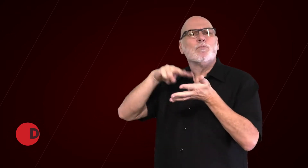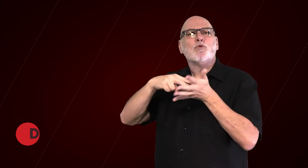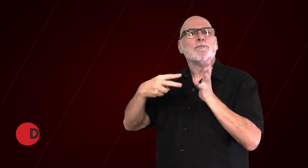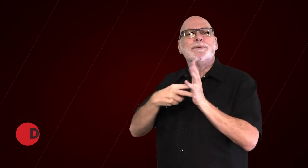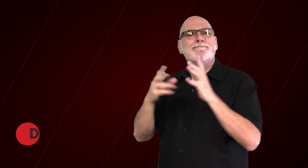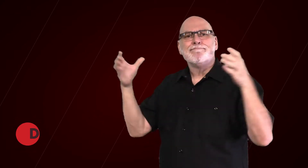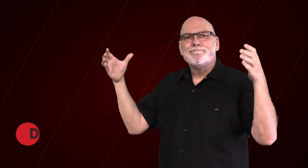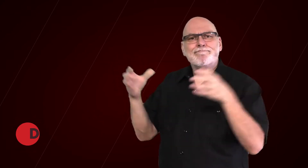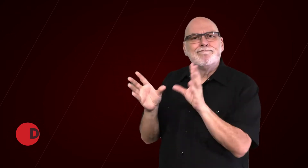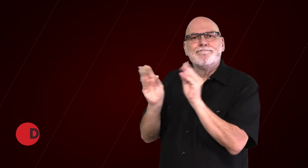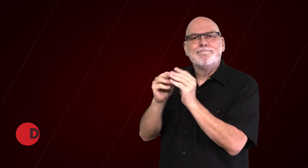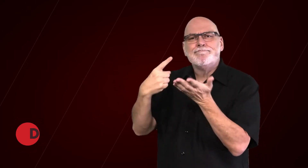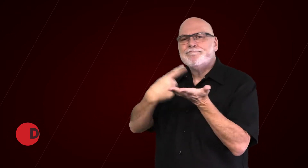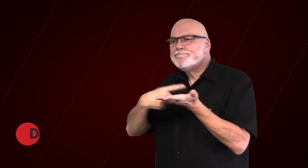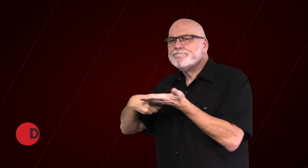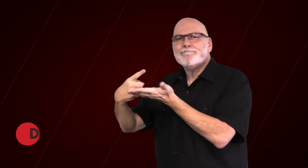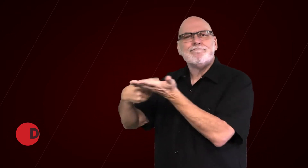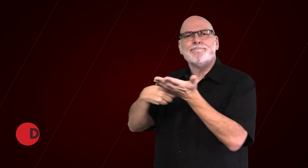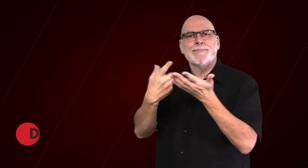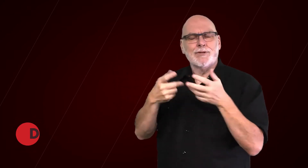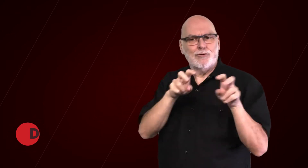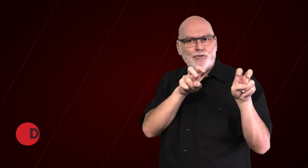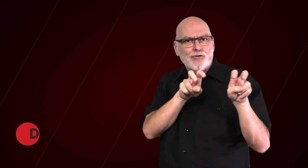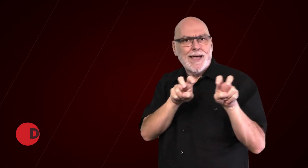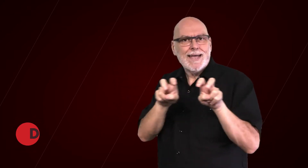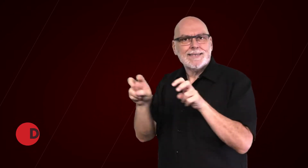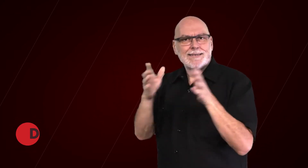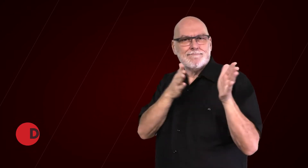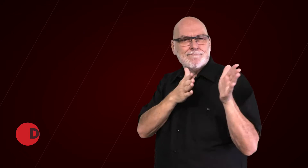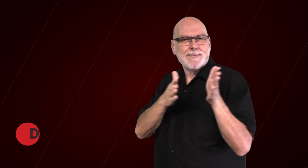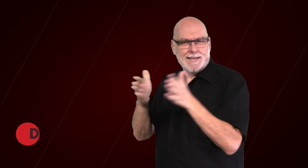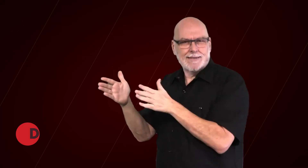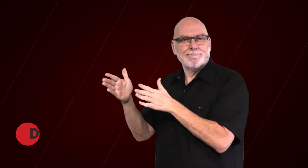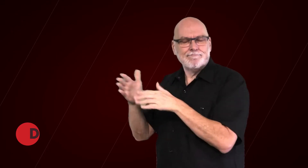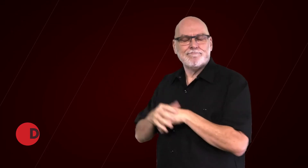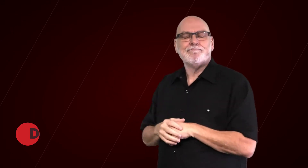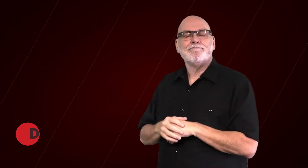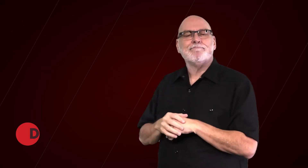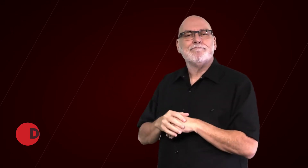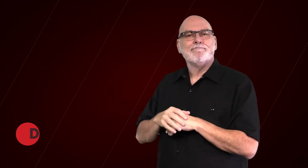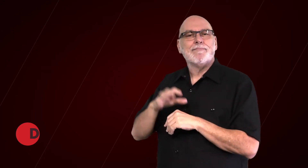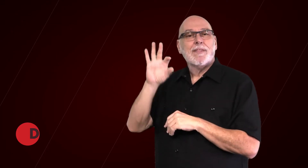The purpose of the meeting was to discuss transition plans.